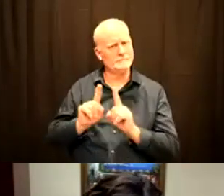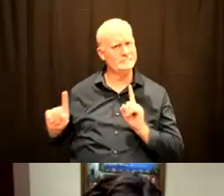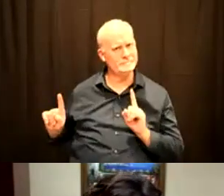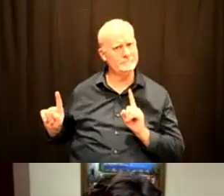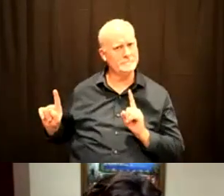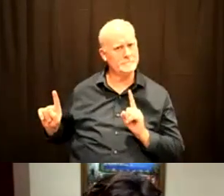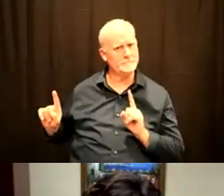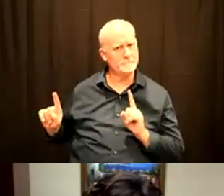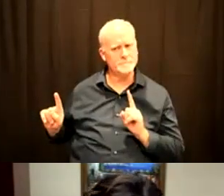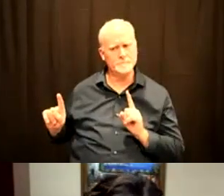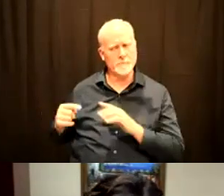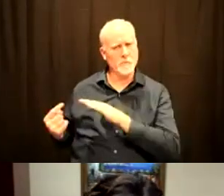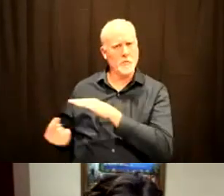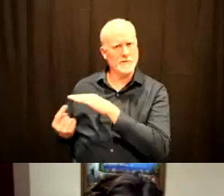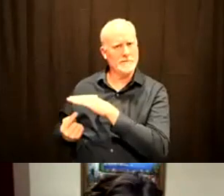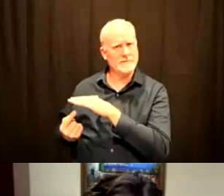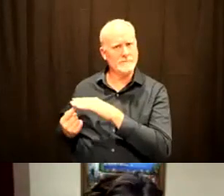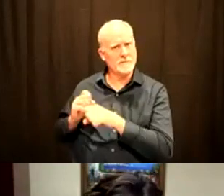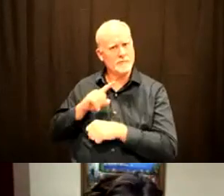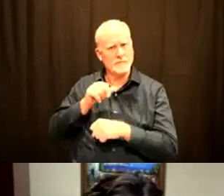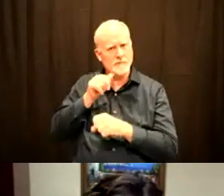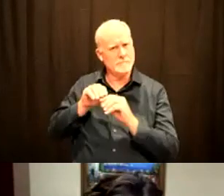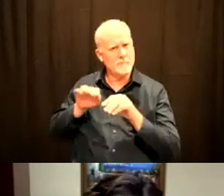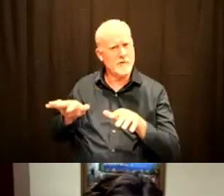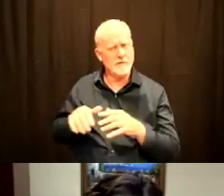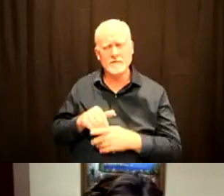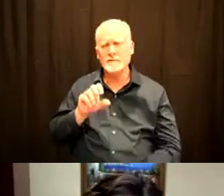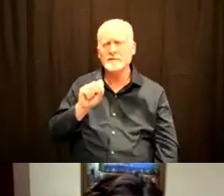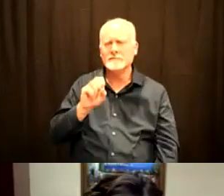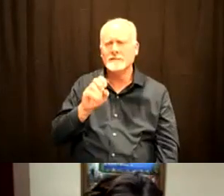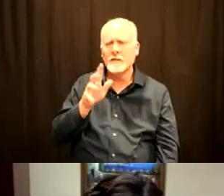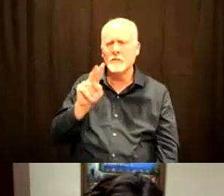so that it doesn't continue to spread someone would do you want to add to that or suzanne